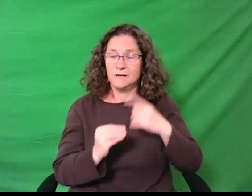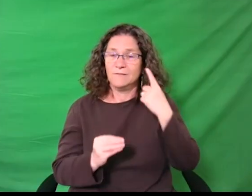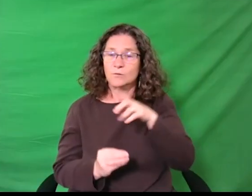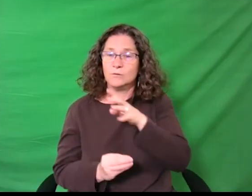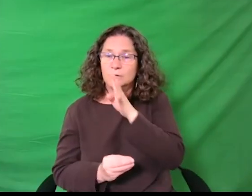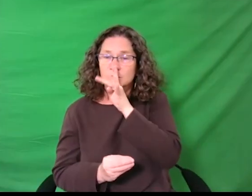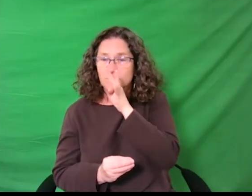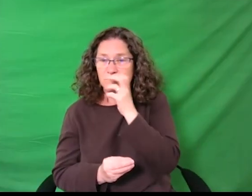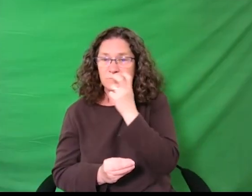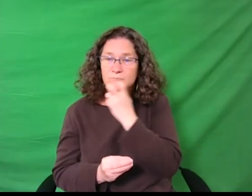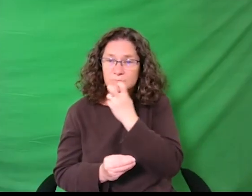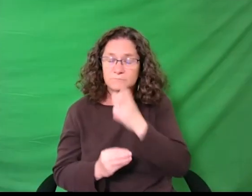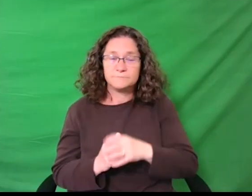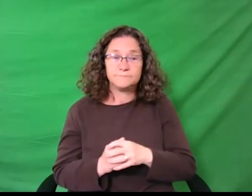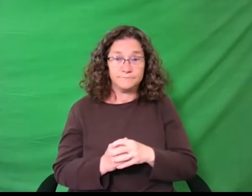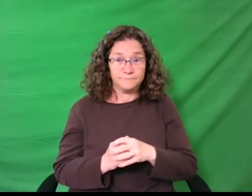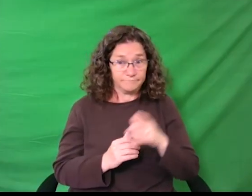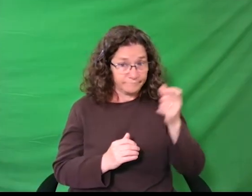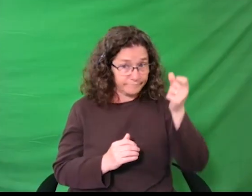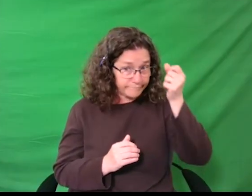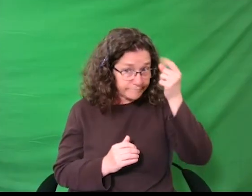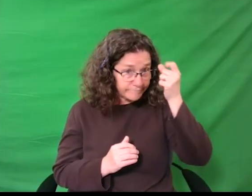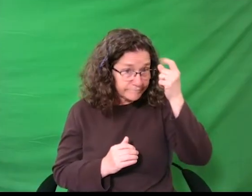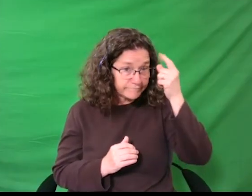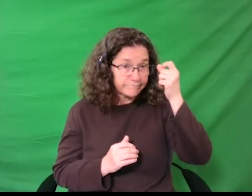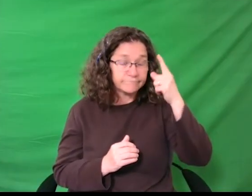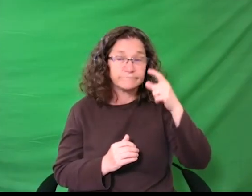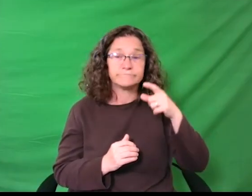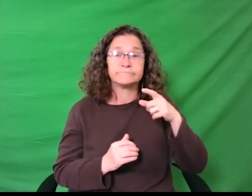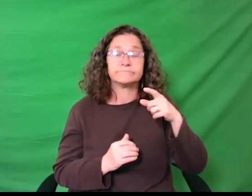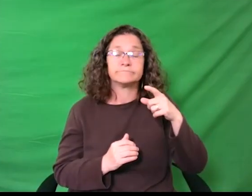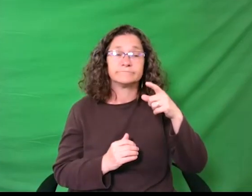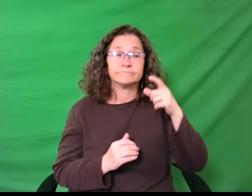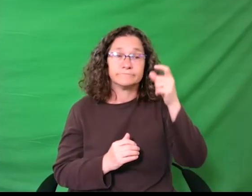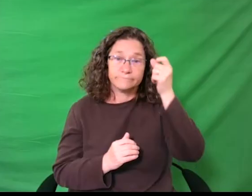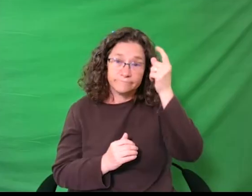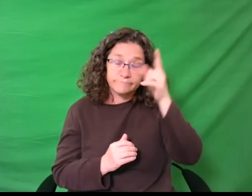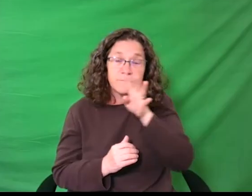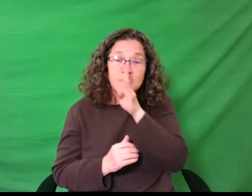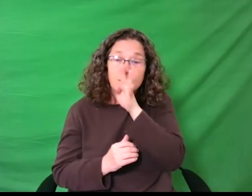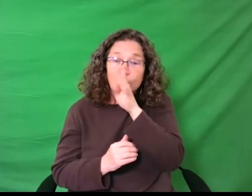Well, only 30% of spoken information